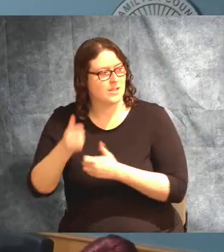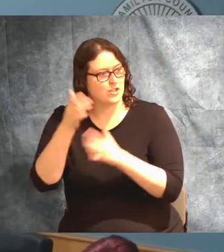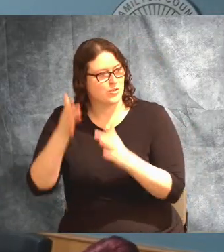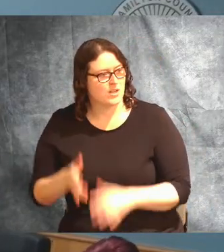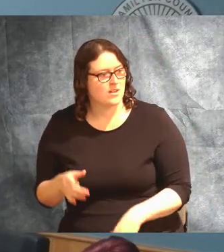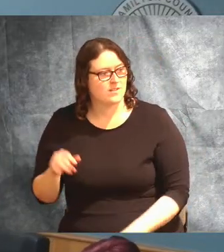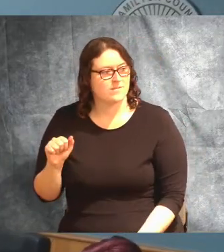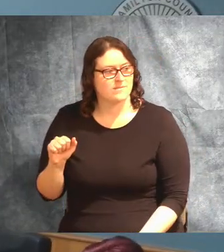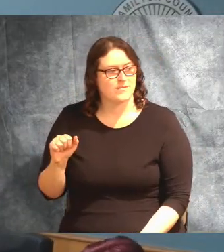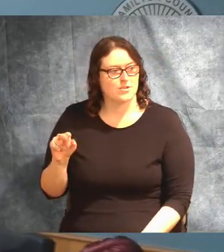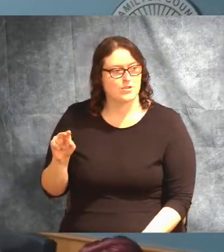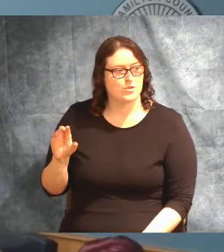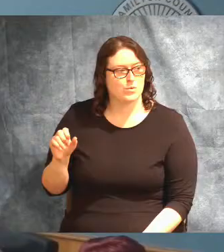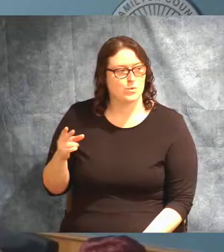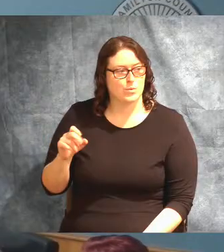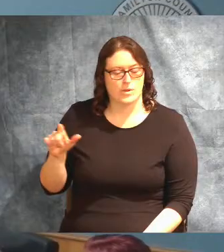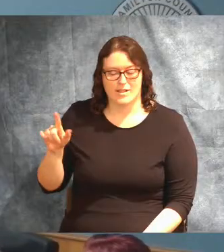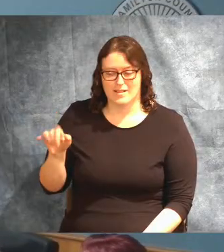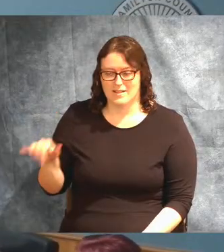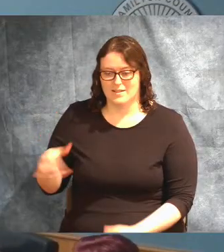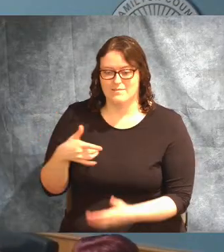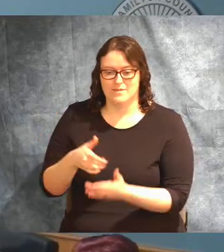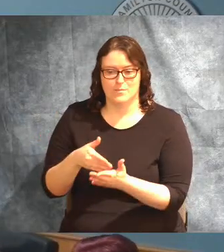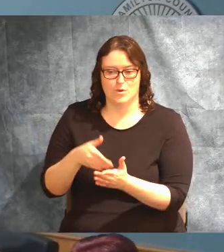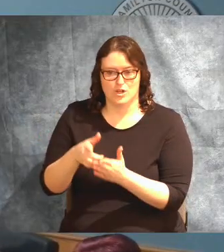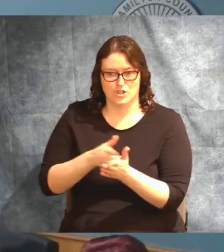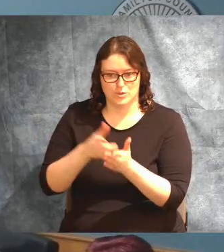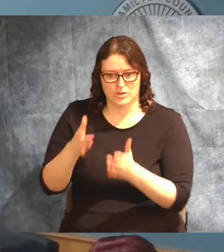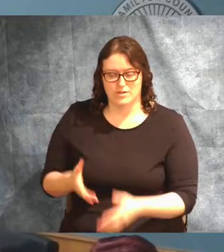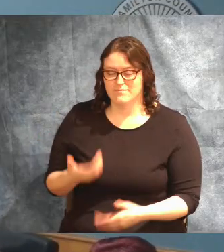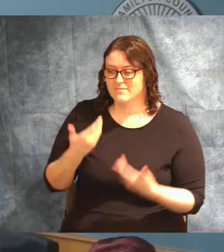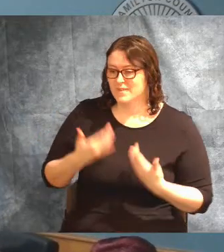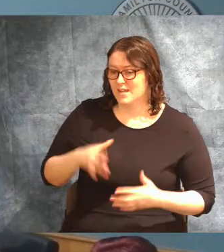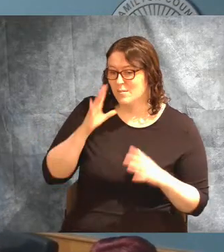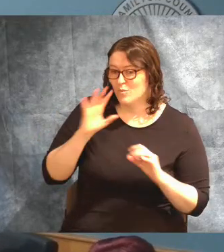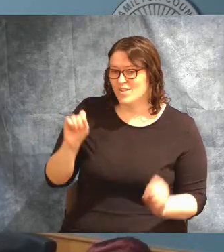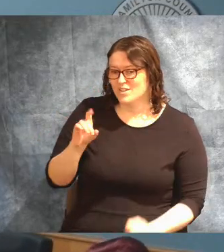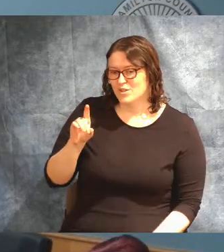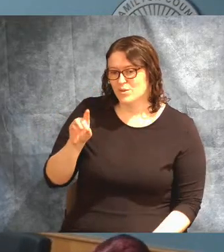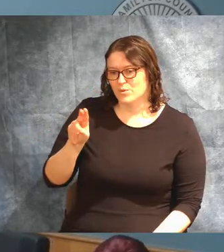Stephanie Summerow Dumas, President of the Board. And I make a motion to approve the minutes of the